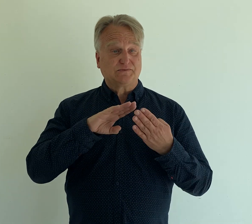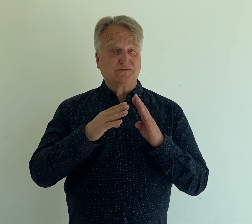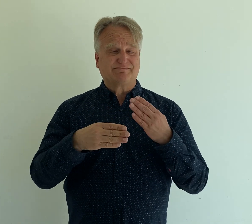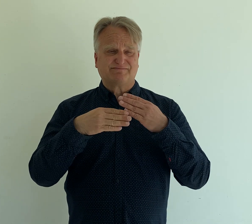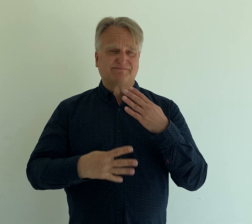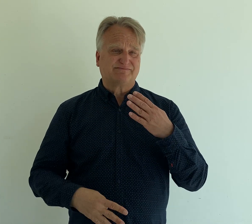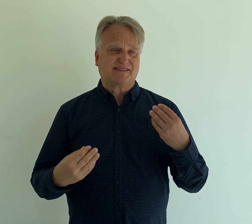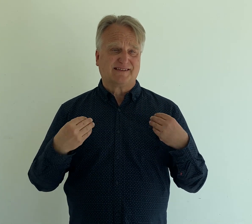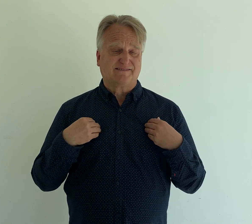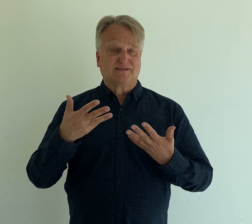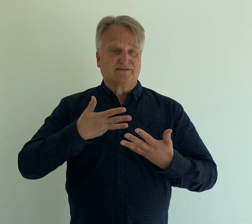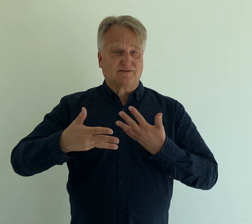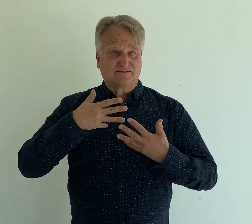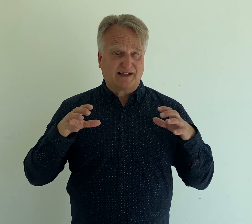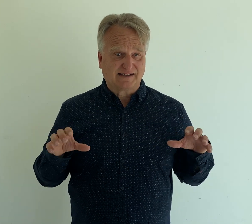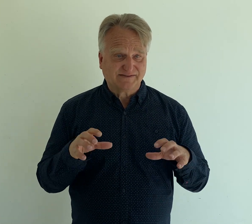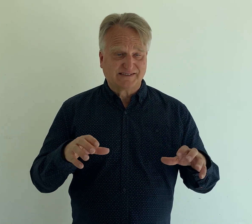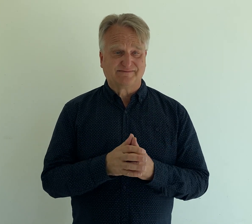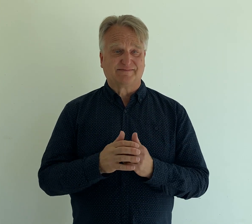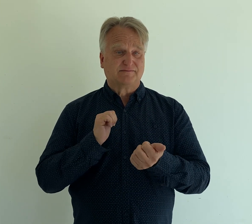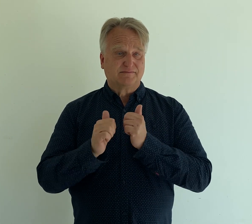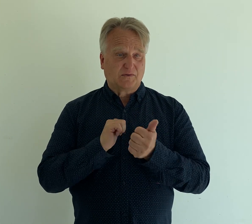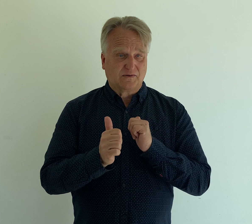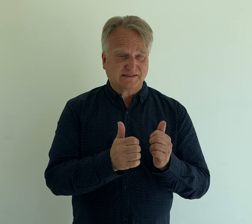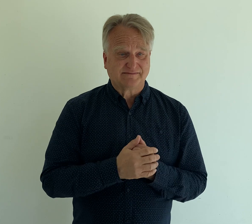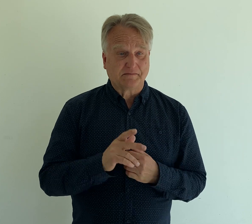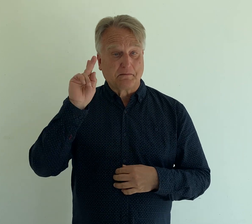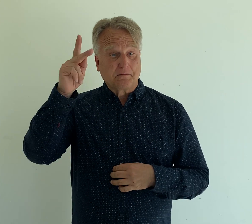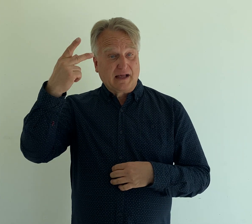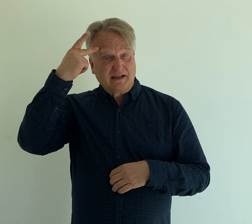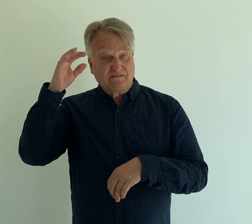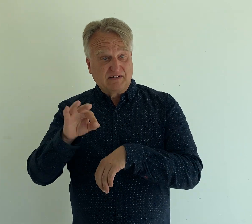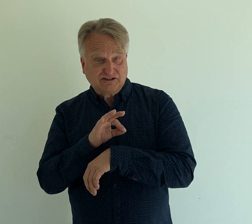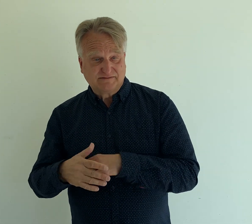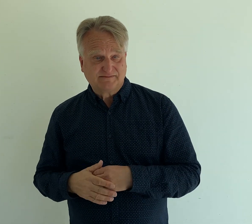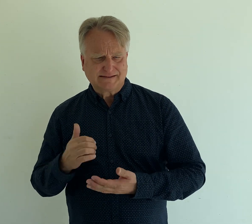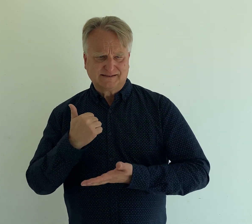Accordingly, the Deaf community is replete with solutions for effective living. Solutions such as athletic events, political functions,